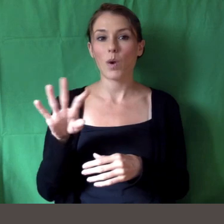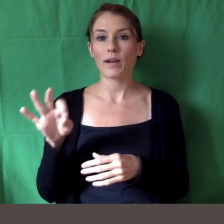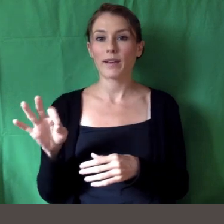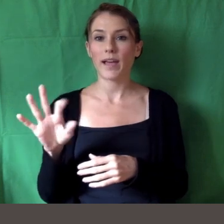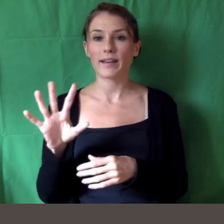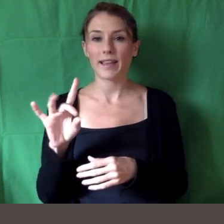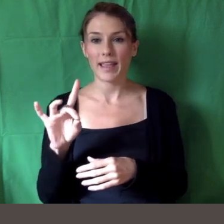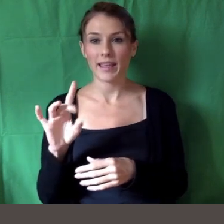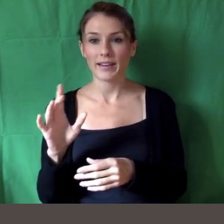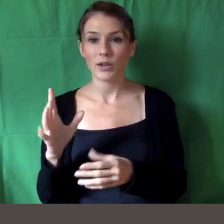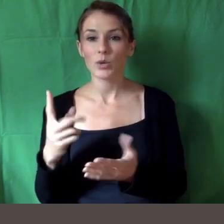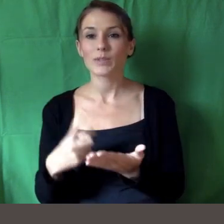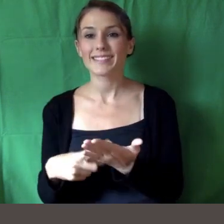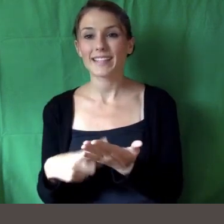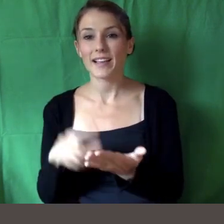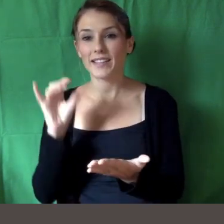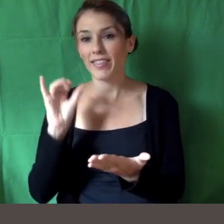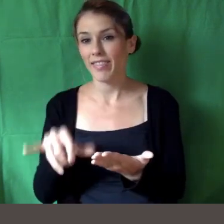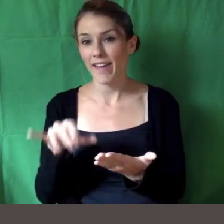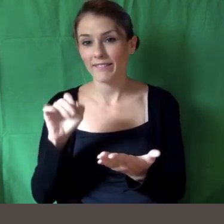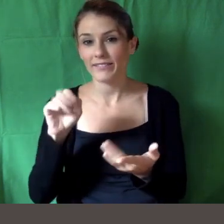before it gets added in.